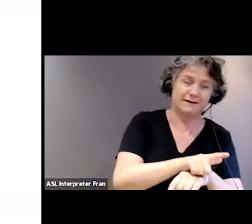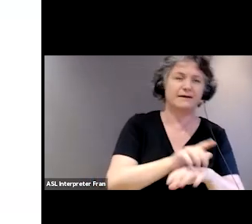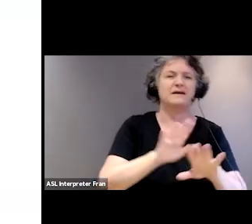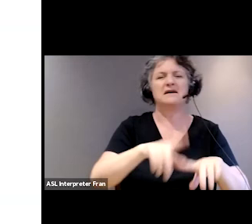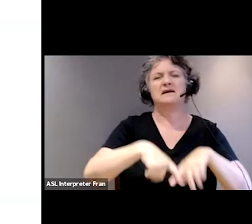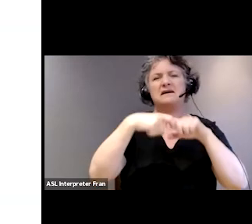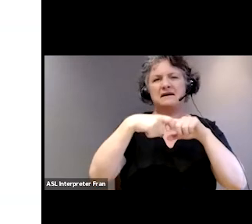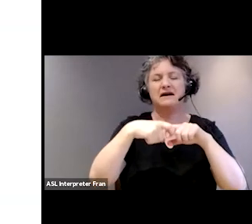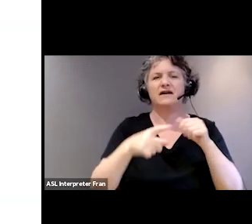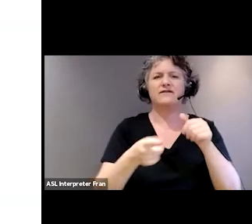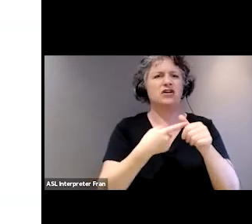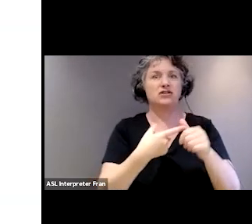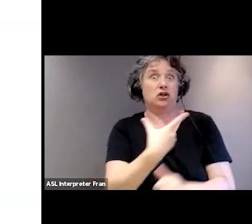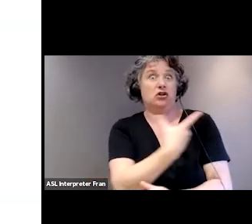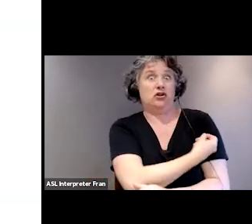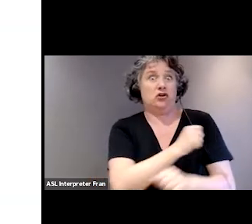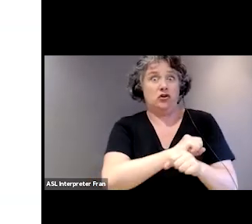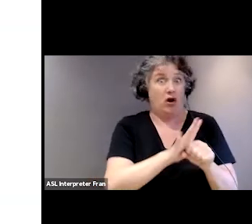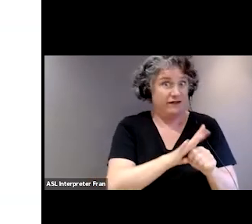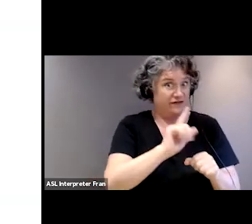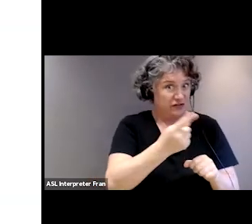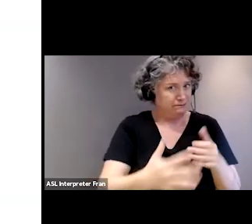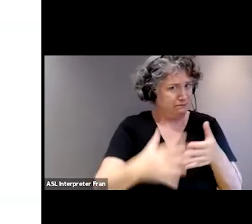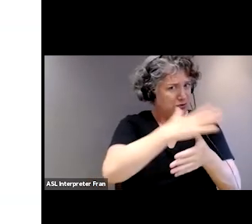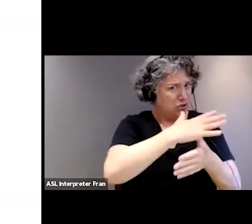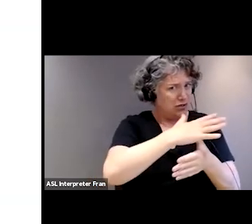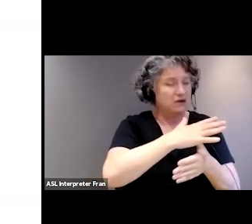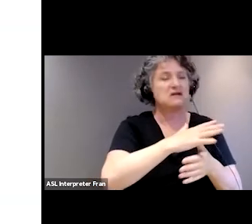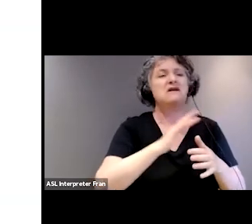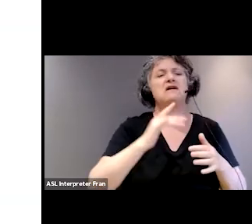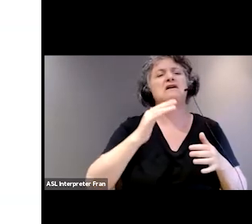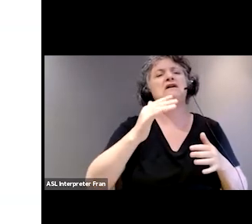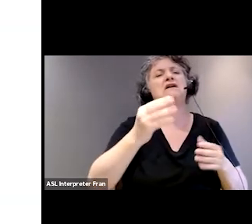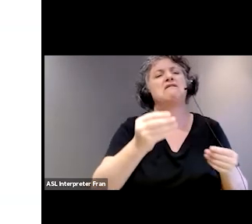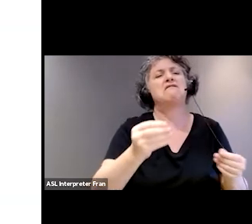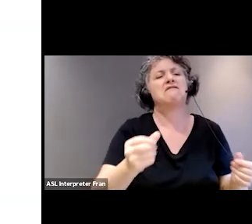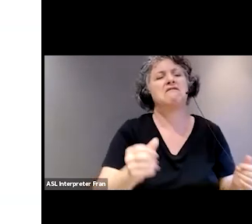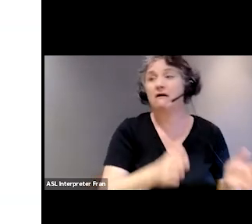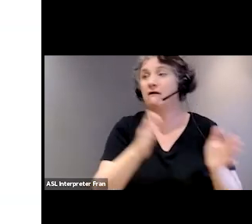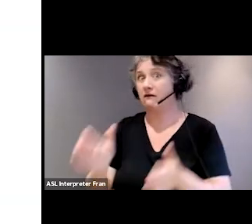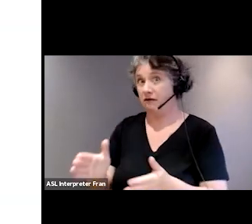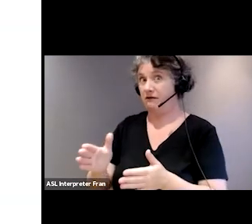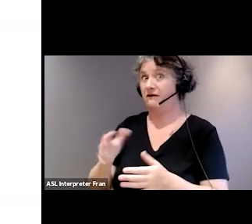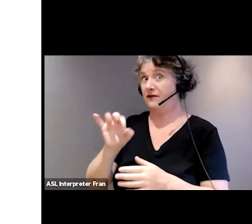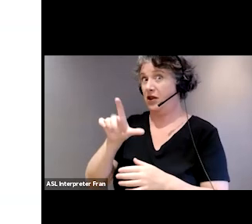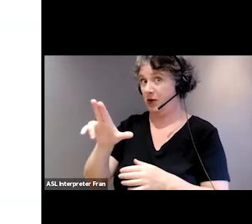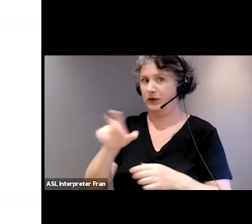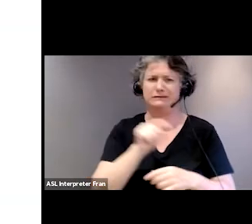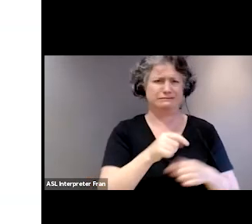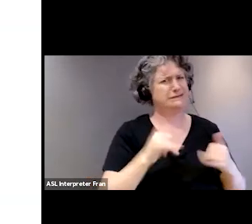within days of each other. Now, there can be increased temporary side effects, so side effects of any vaccine or the COVID 19 vaccine may be, you